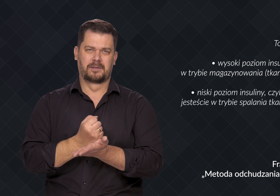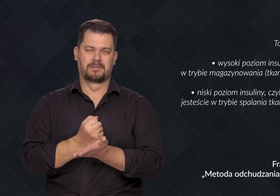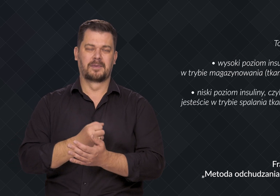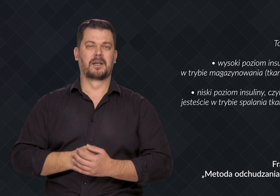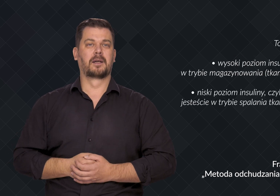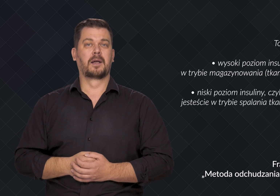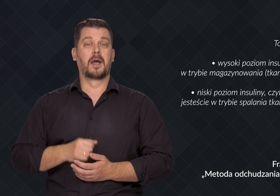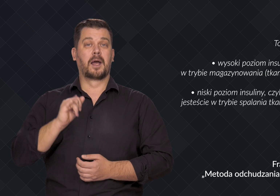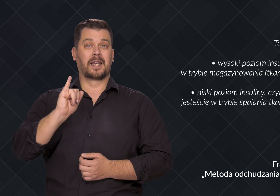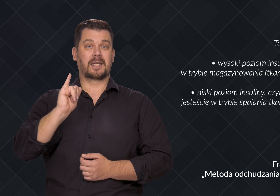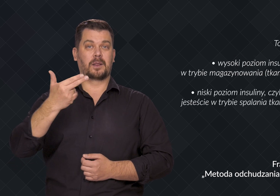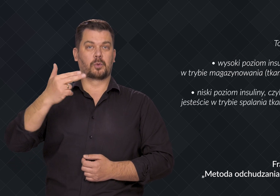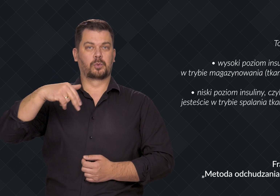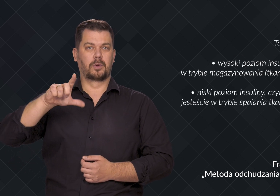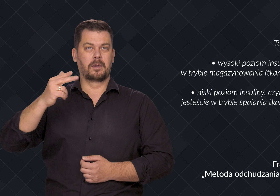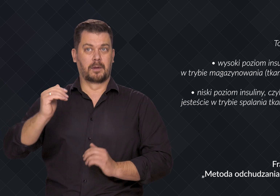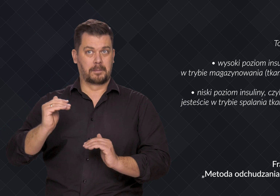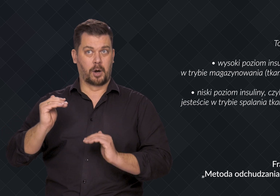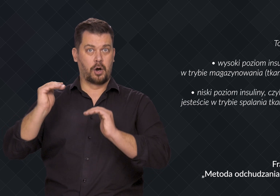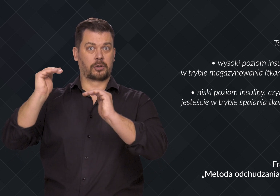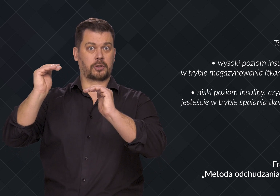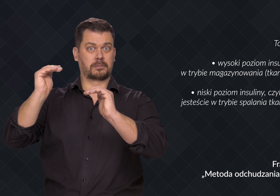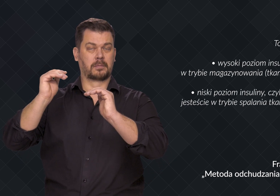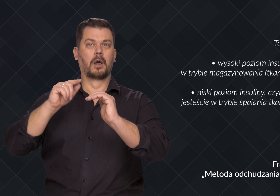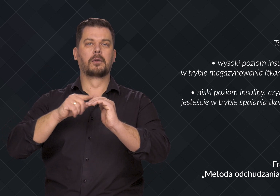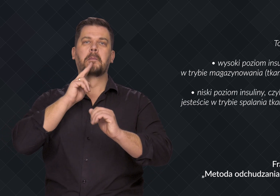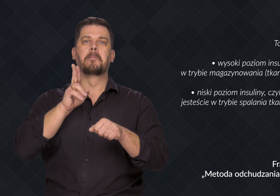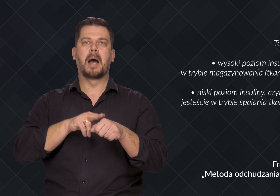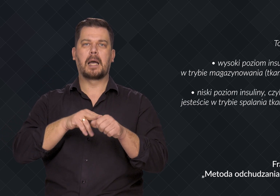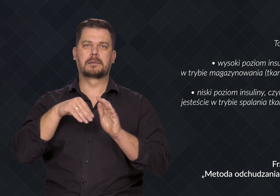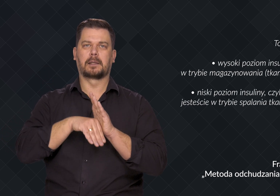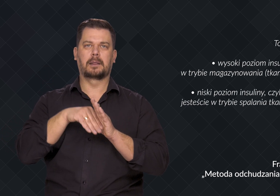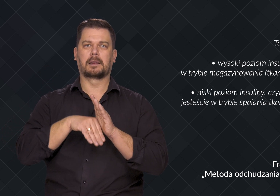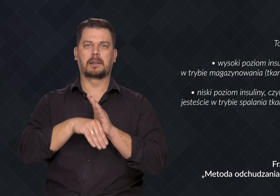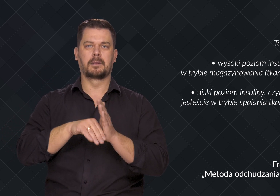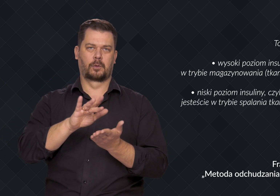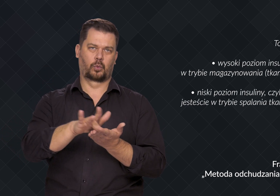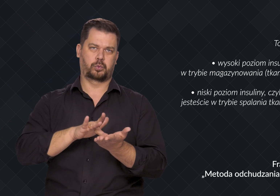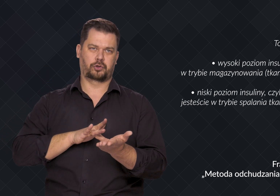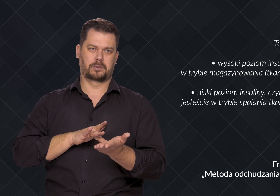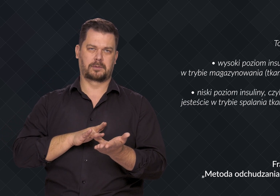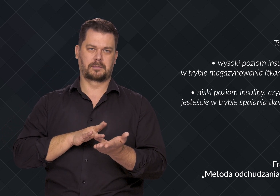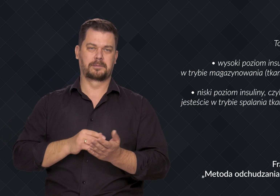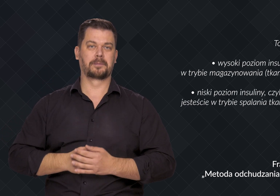high insulin level — you're in storage mode (fat tissue),